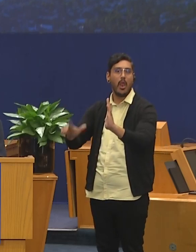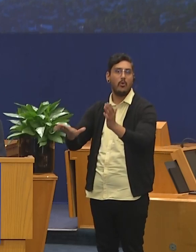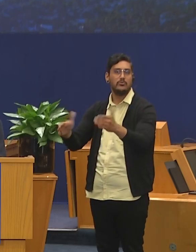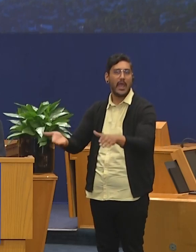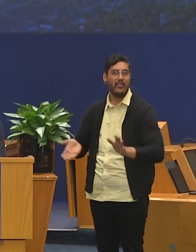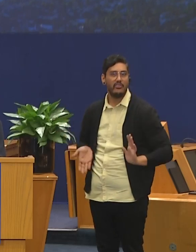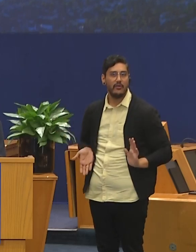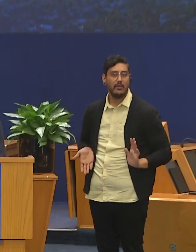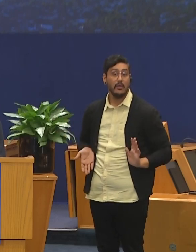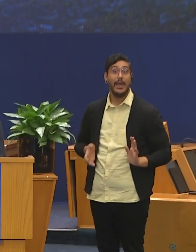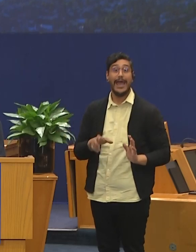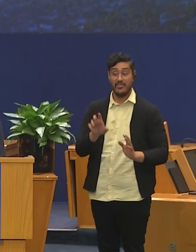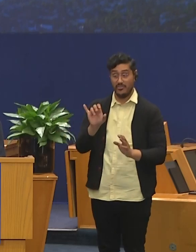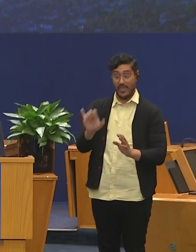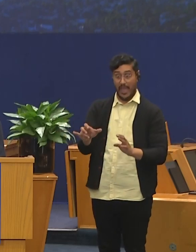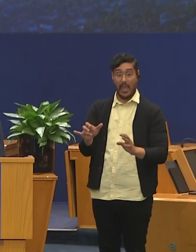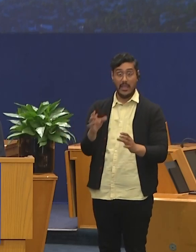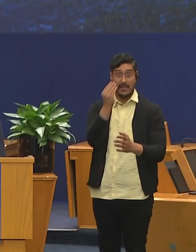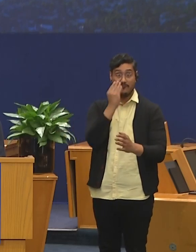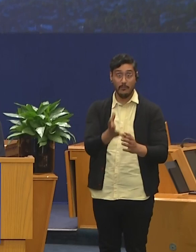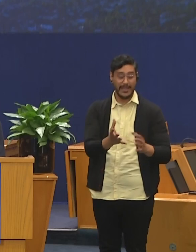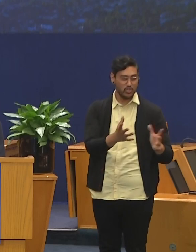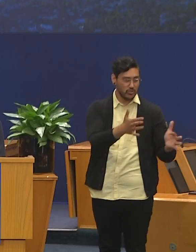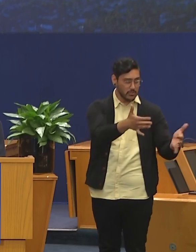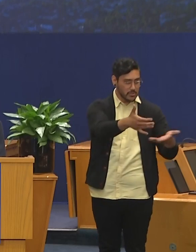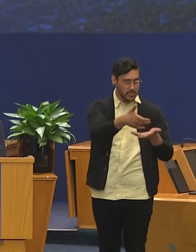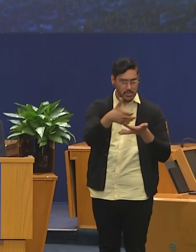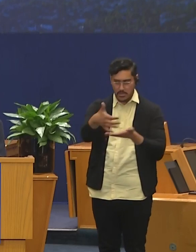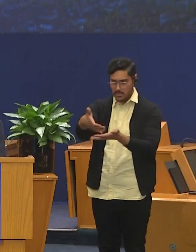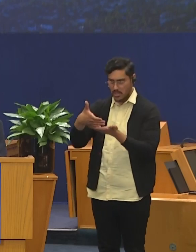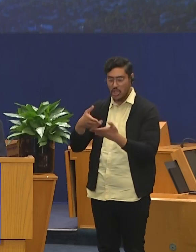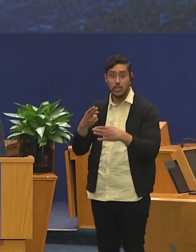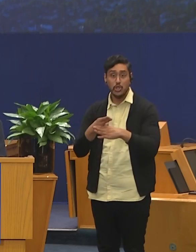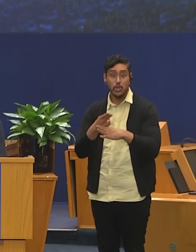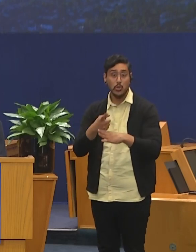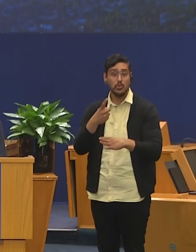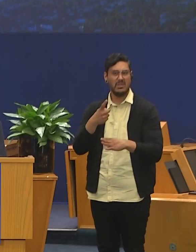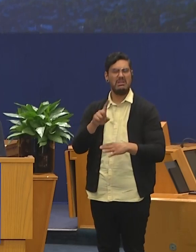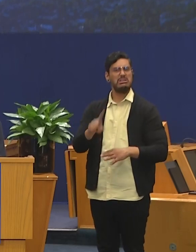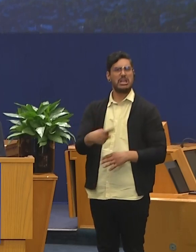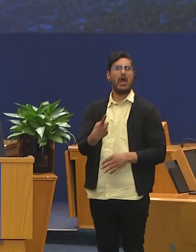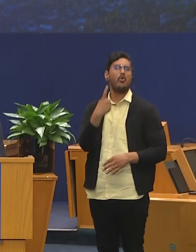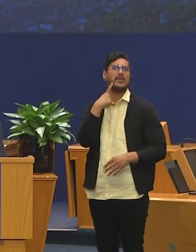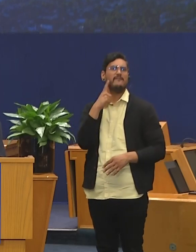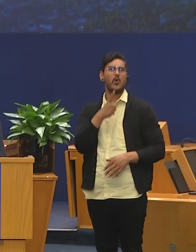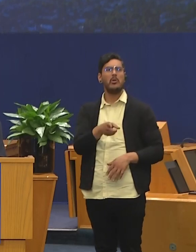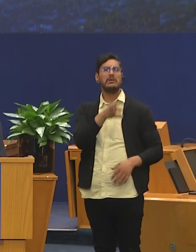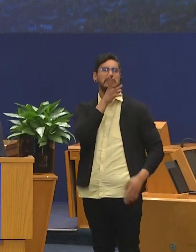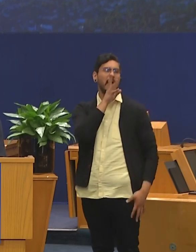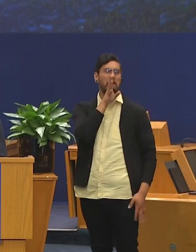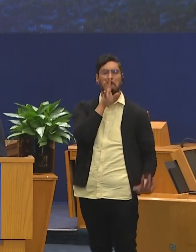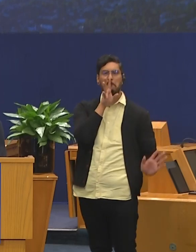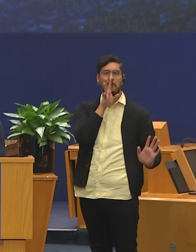RATES AMONG OTHERS.